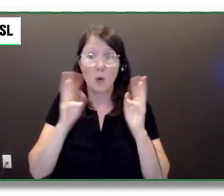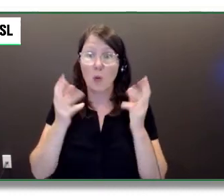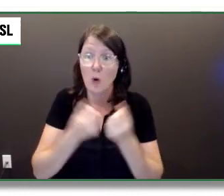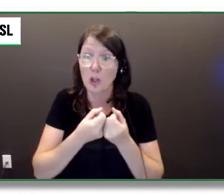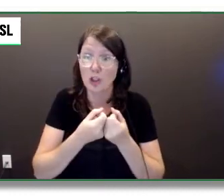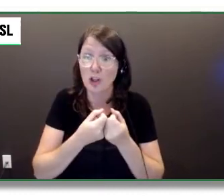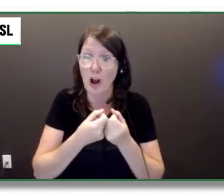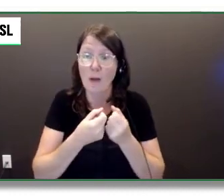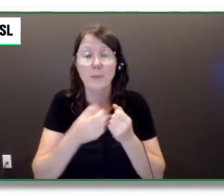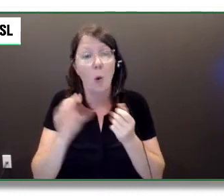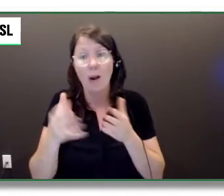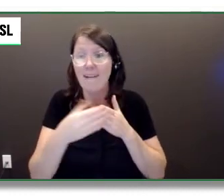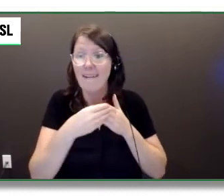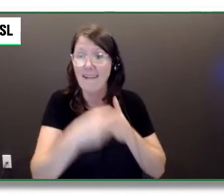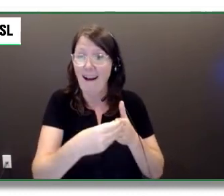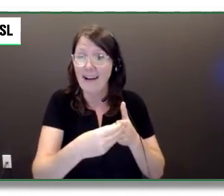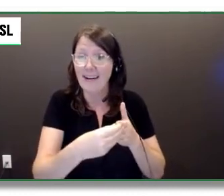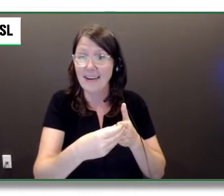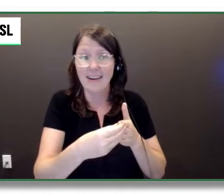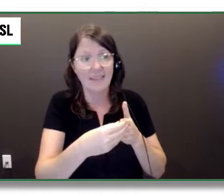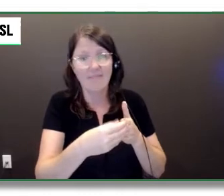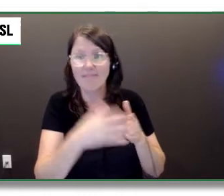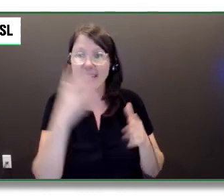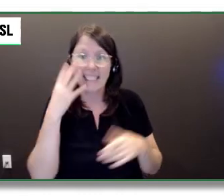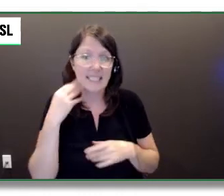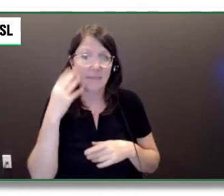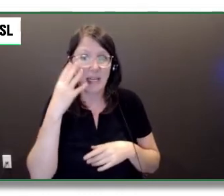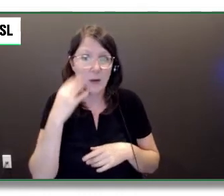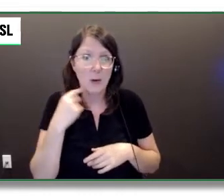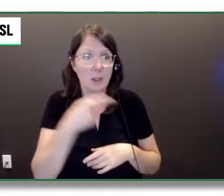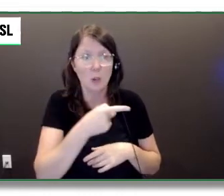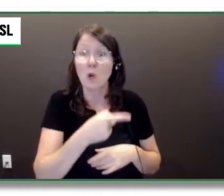like human facilitated or educational type work. So